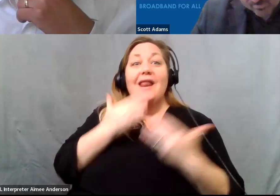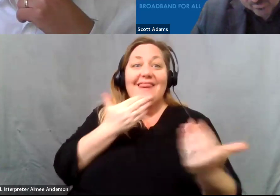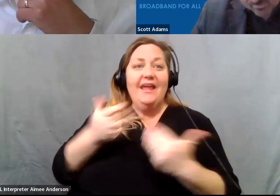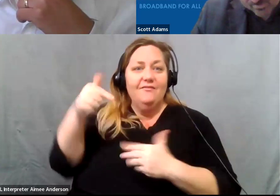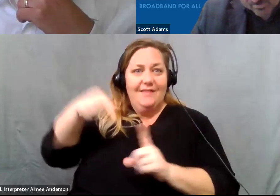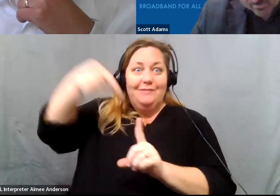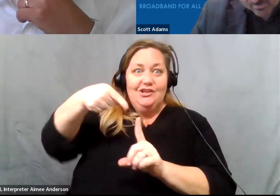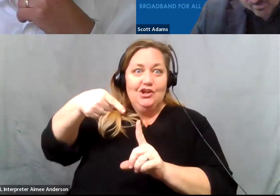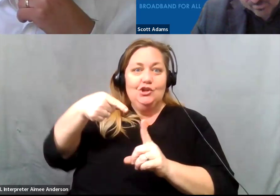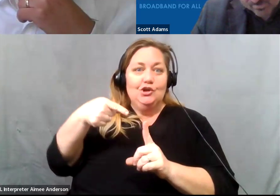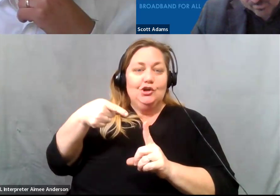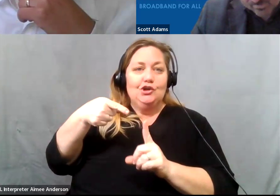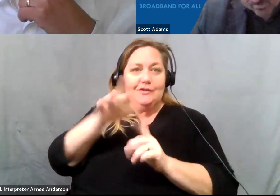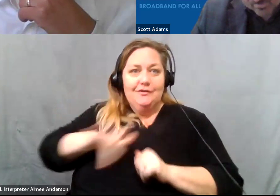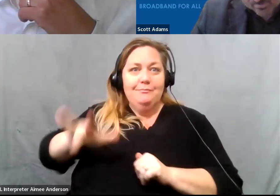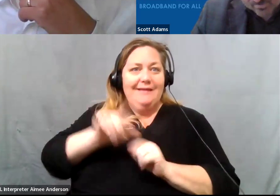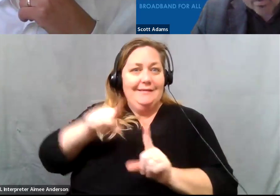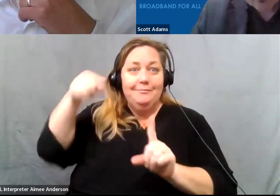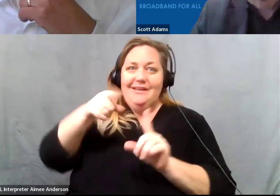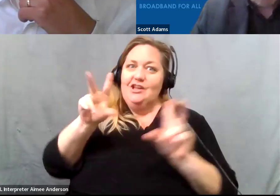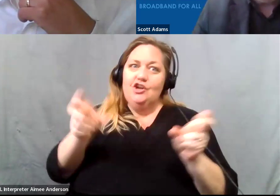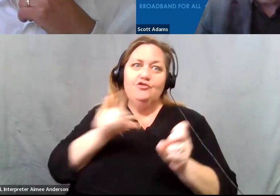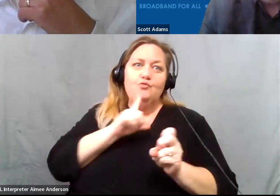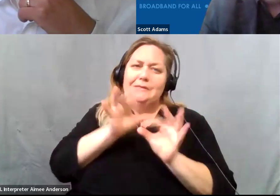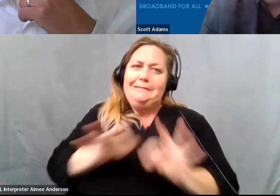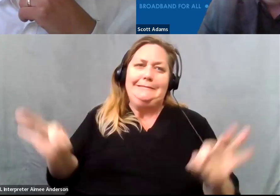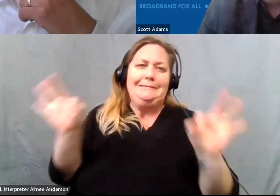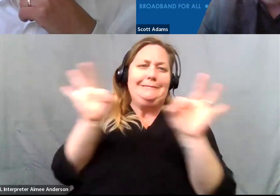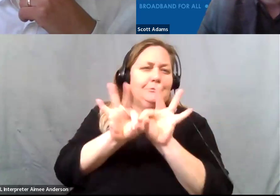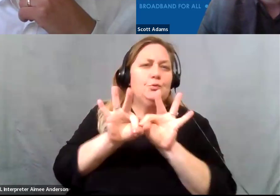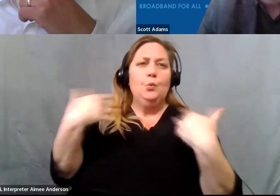space. This particular issue right now is of significant importance to people with disabilities